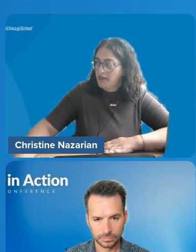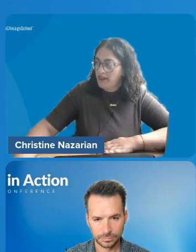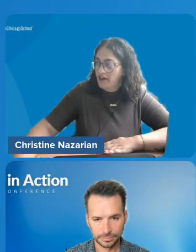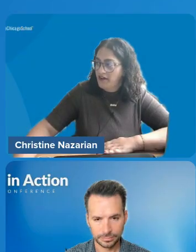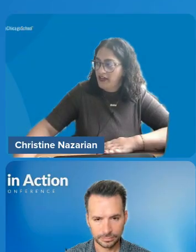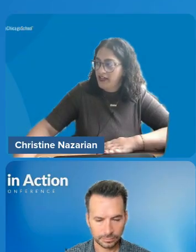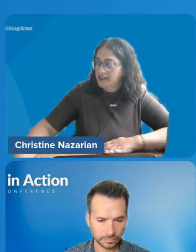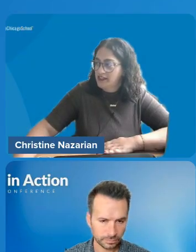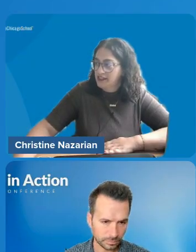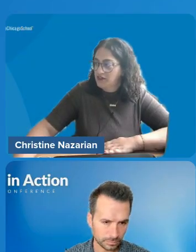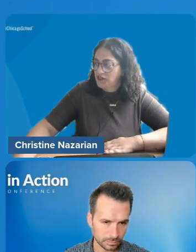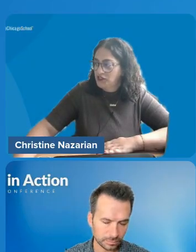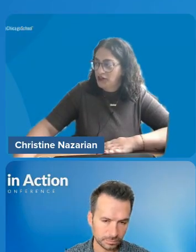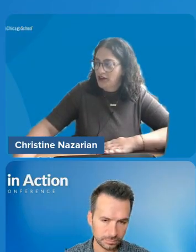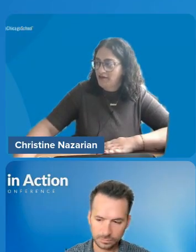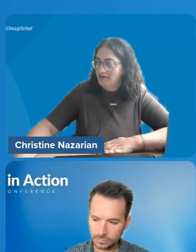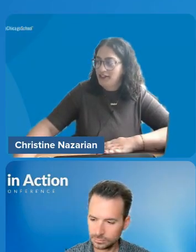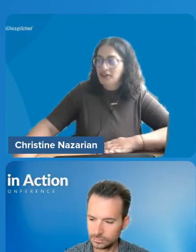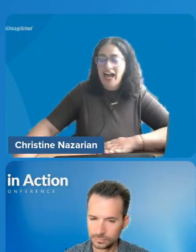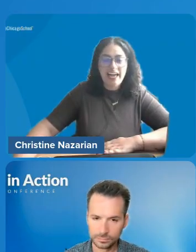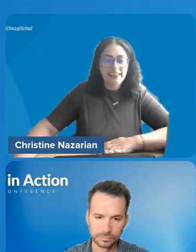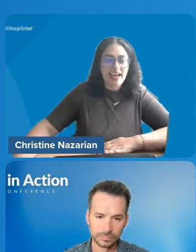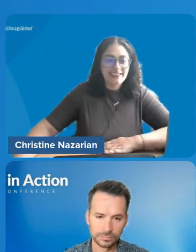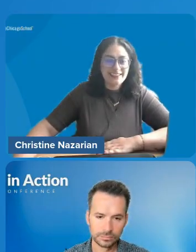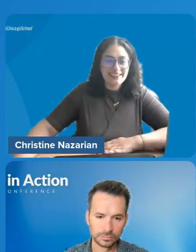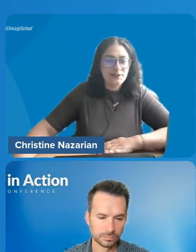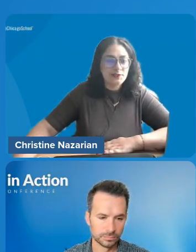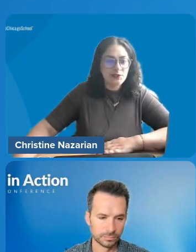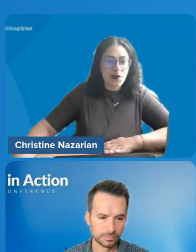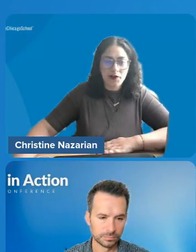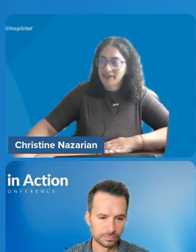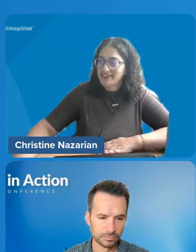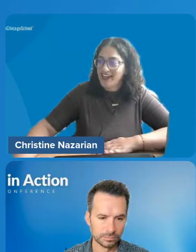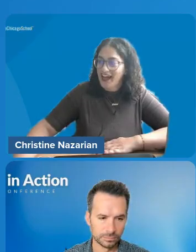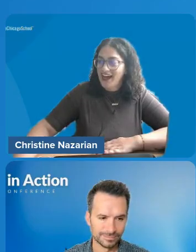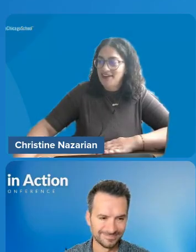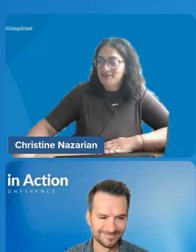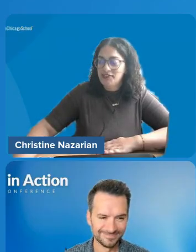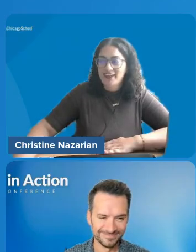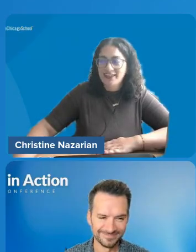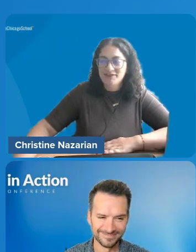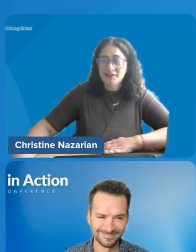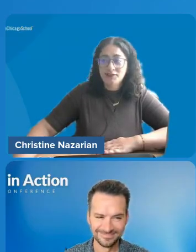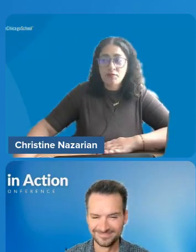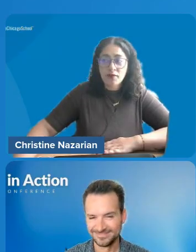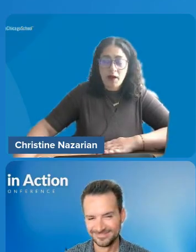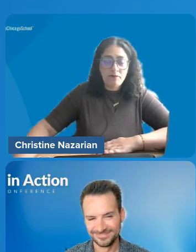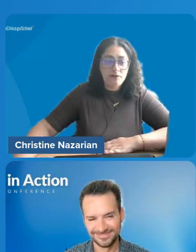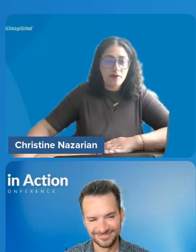There is this feature of little highlights, little stars, which I think is super helpful for our